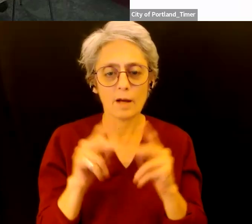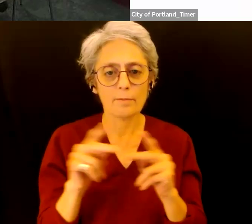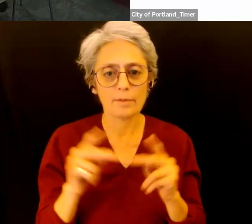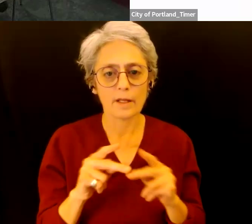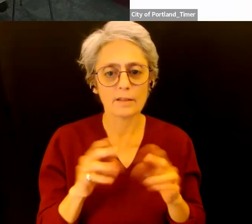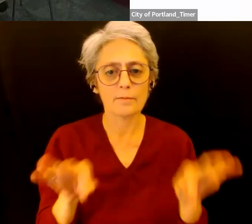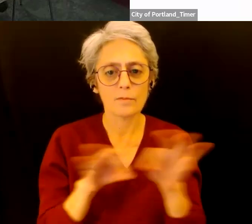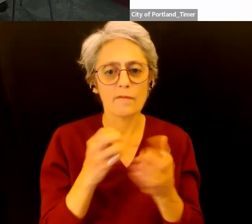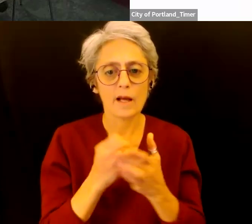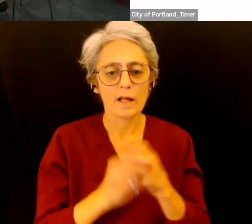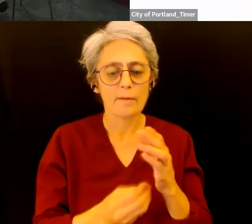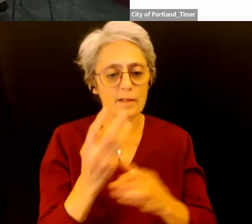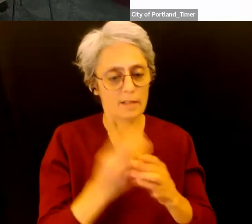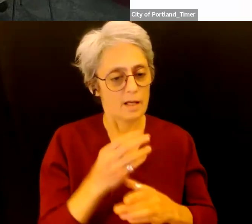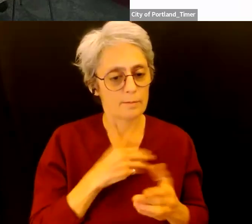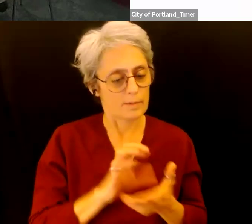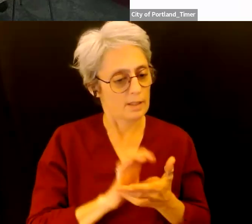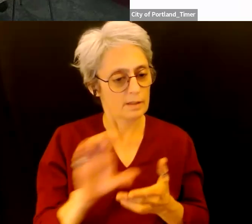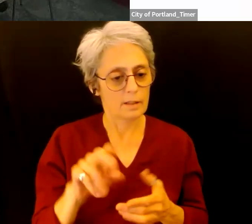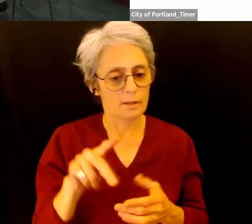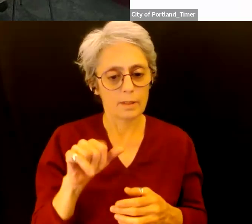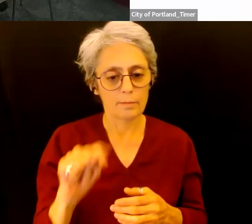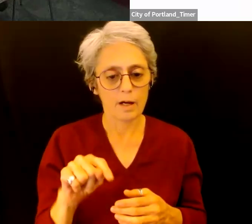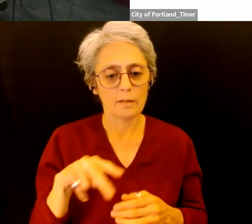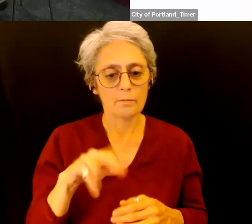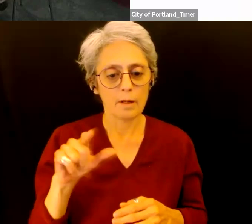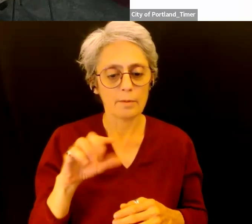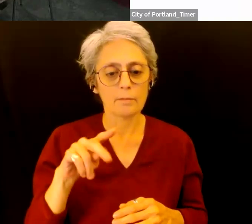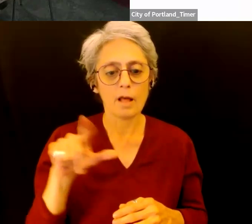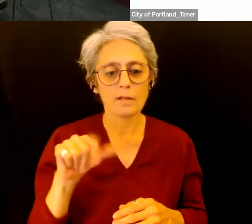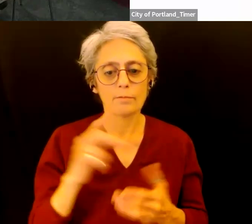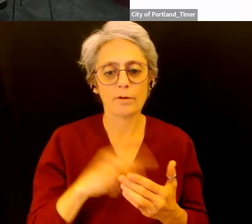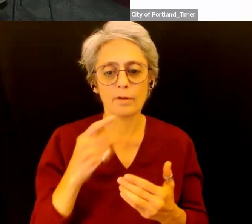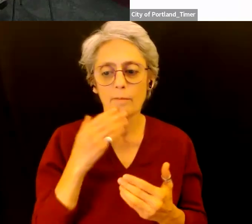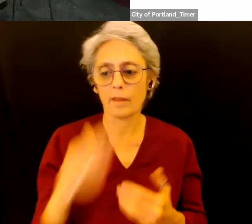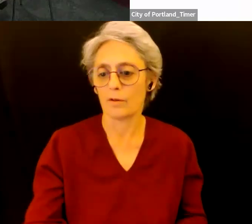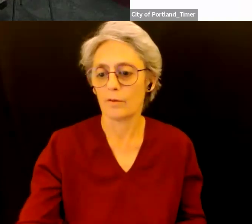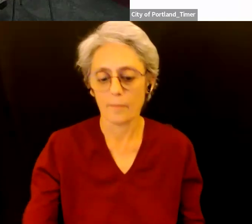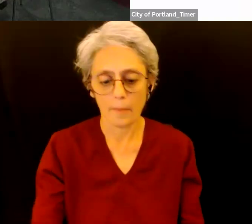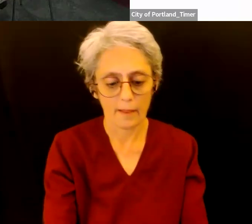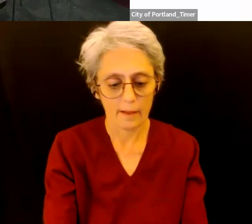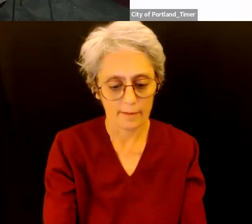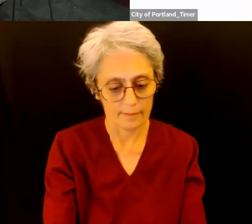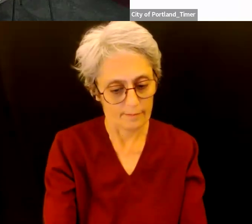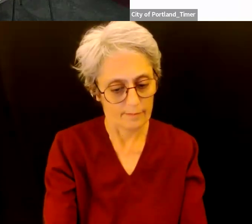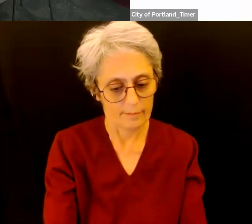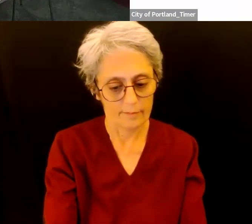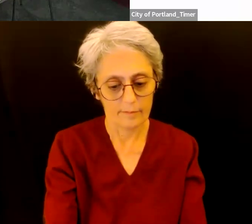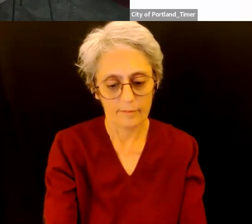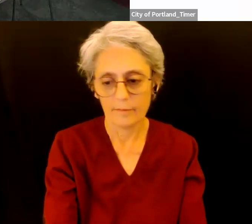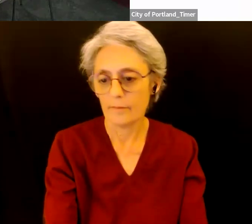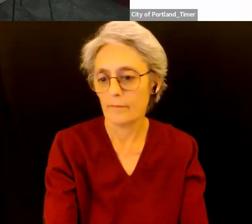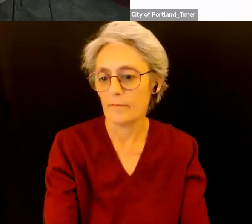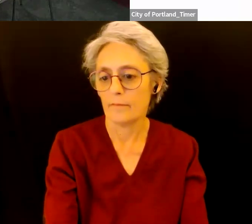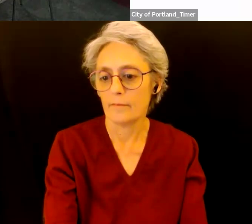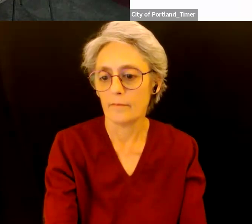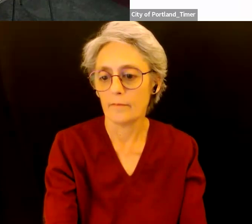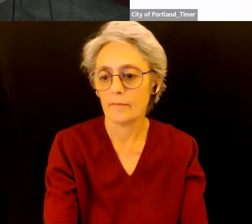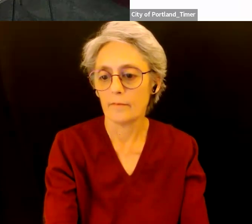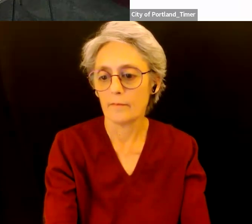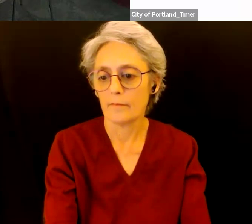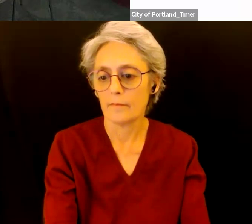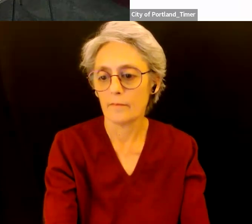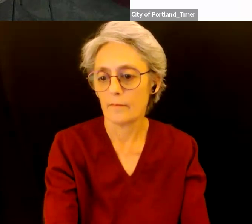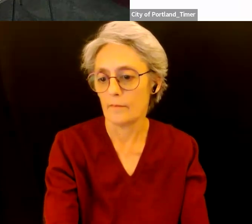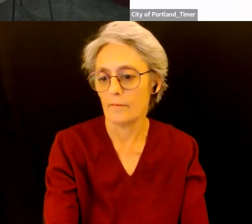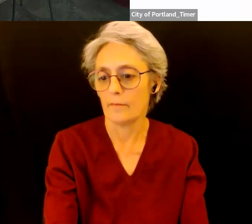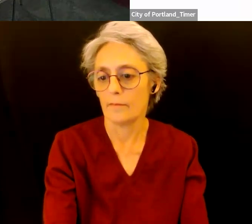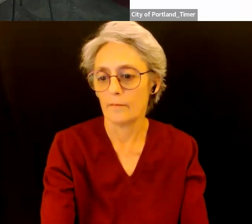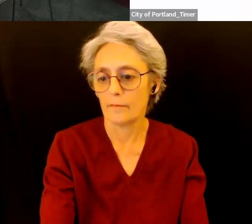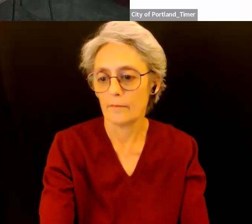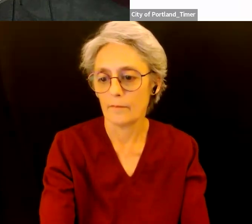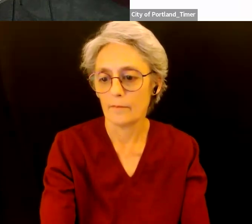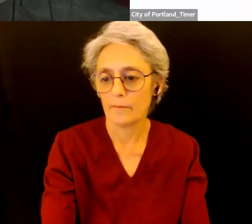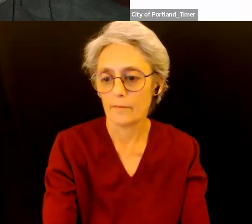Please continue to fund the PBOT Public Plaza program. Thank you.